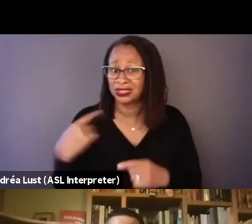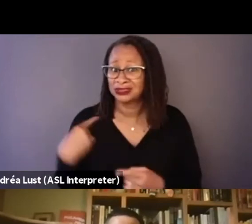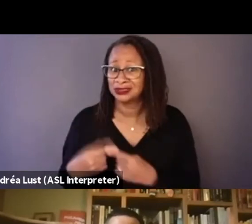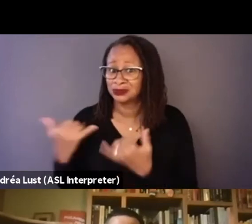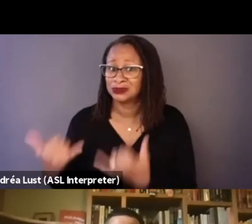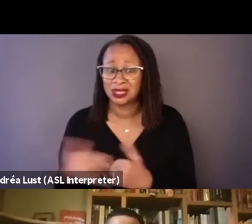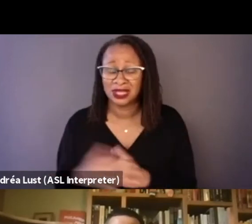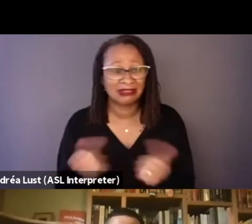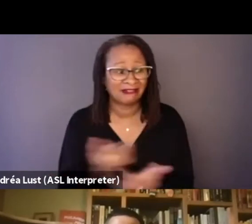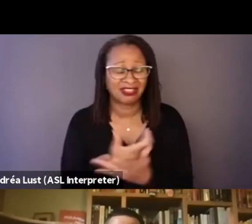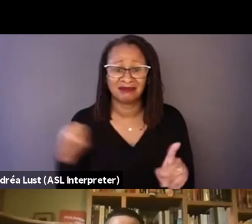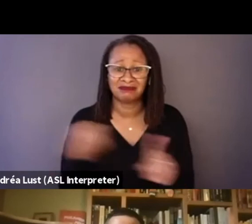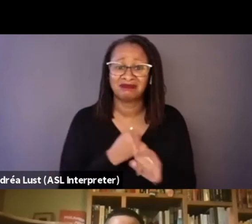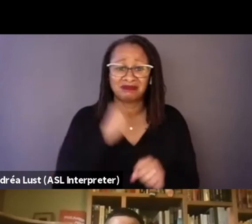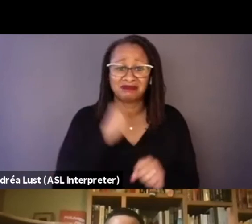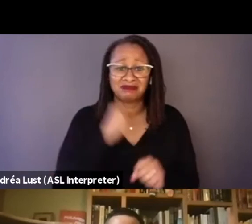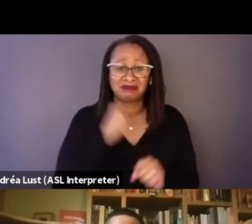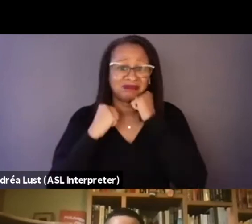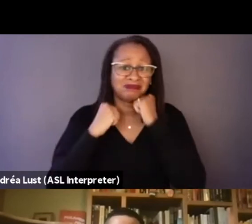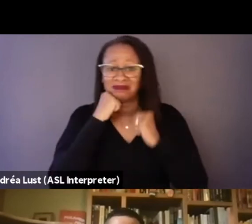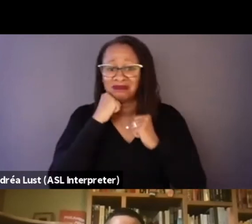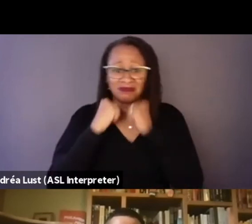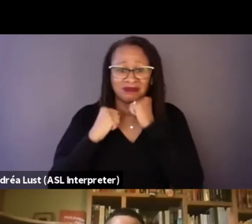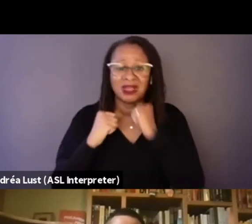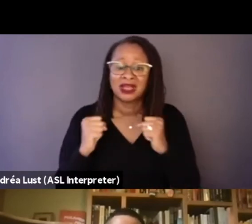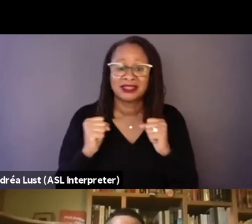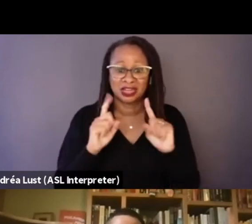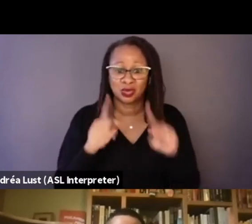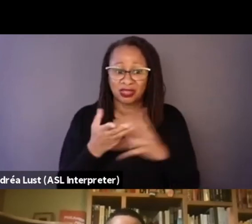and everything he's had to go just to survive, essentially.